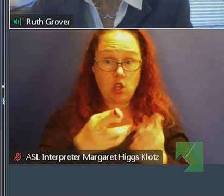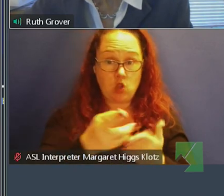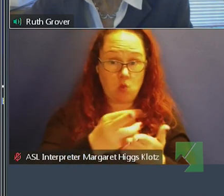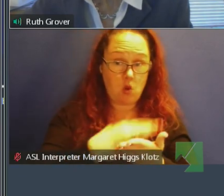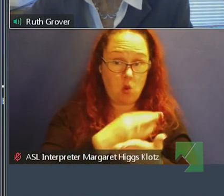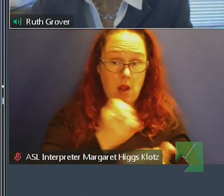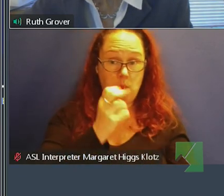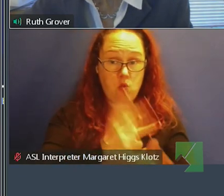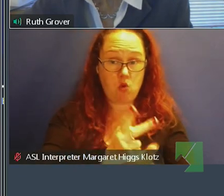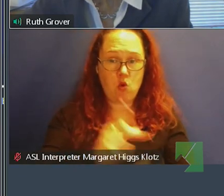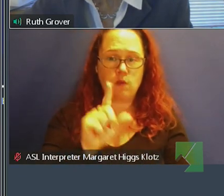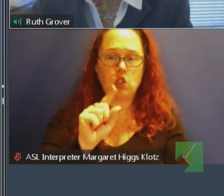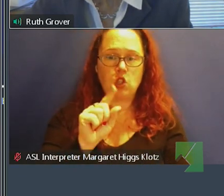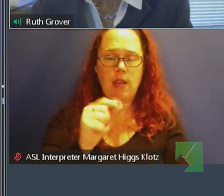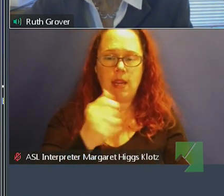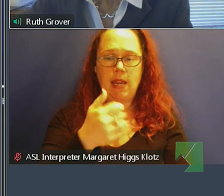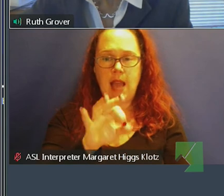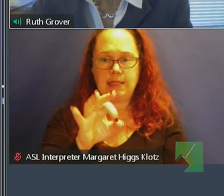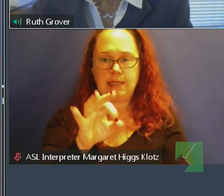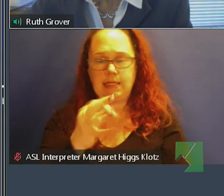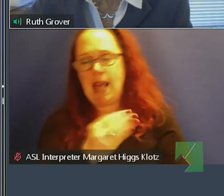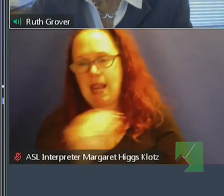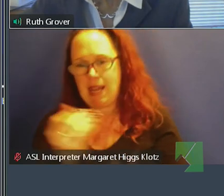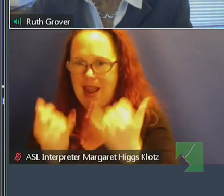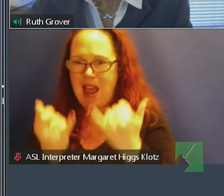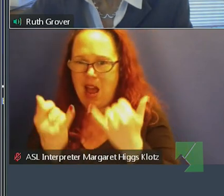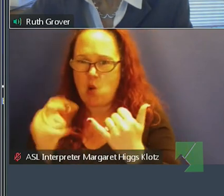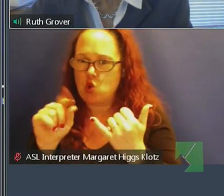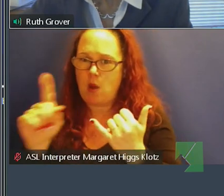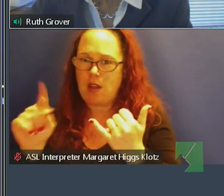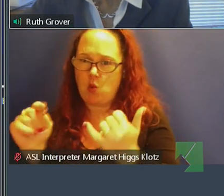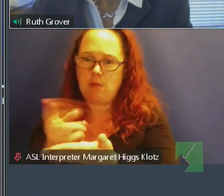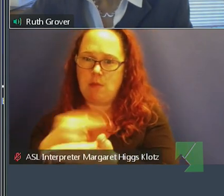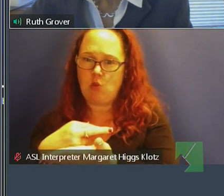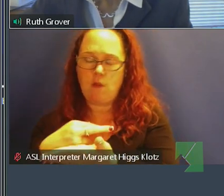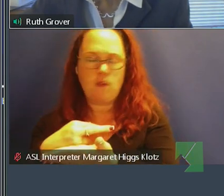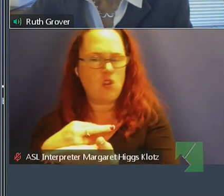and under review at the current time is not slated for any such review further.